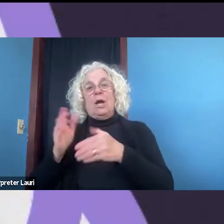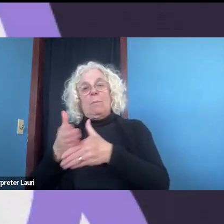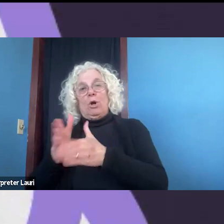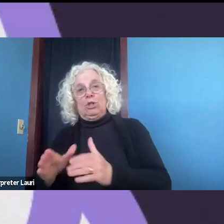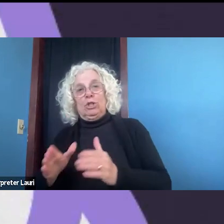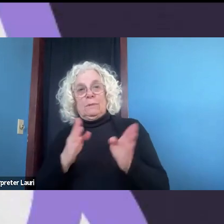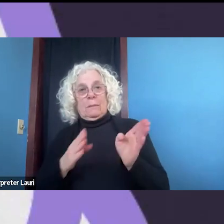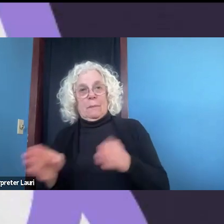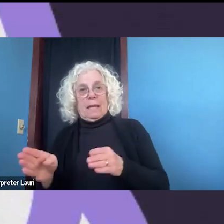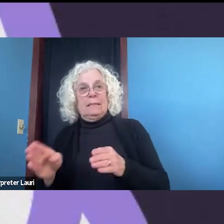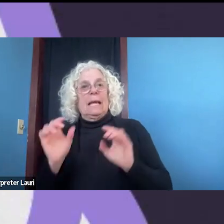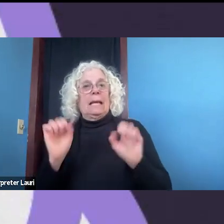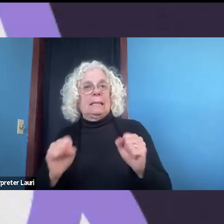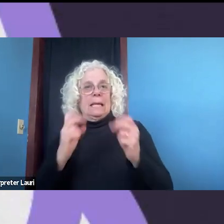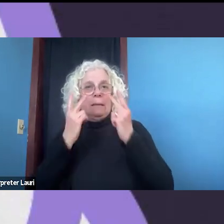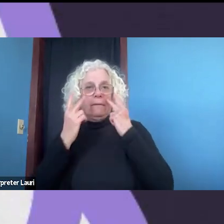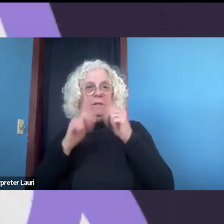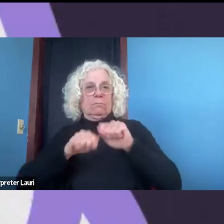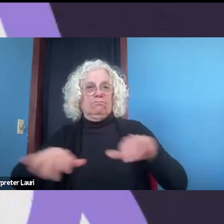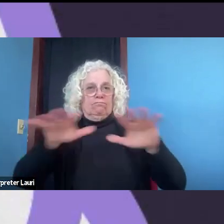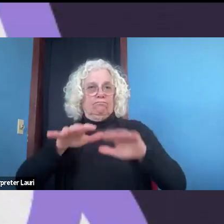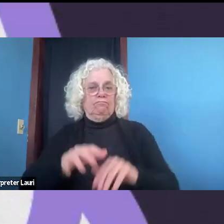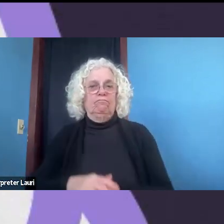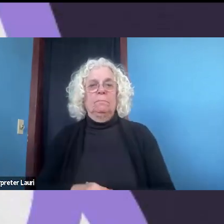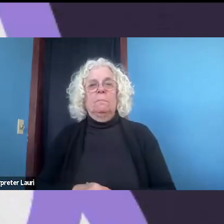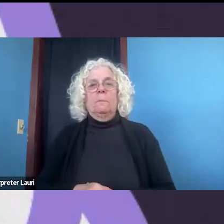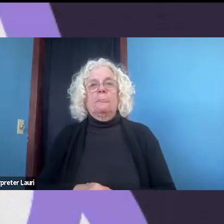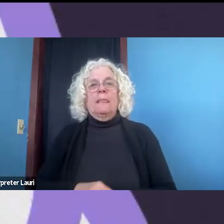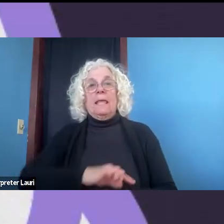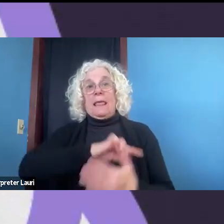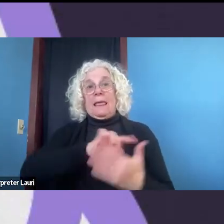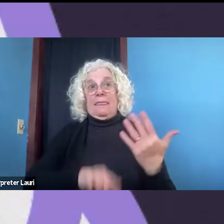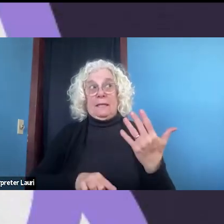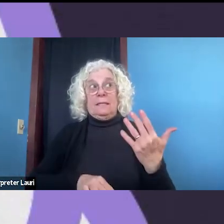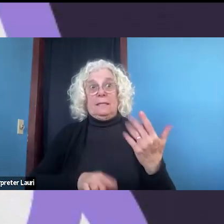and visibility. This definition allows staff to start confirming data